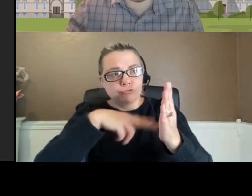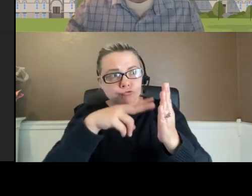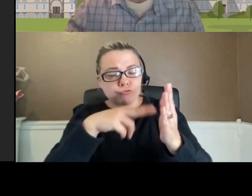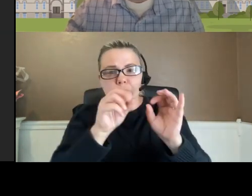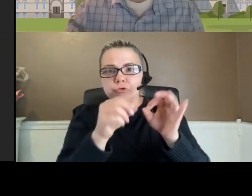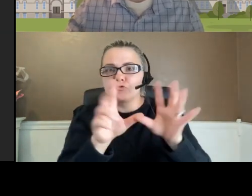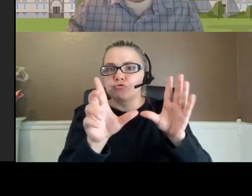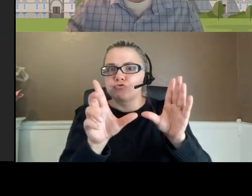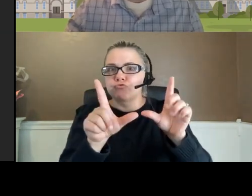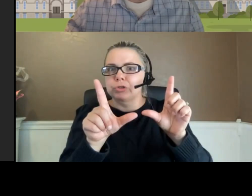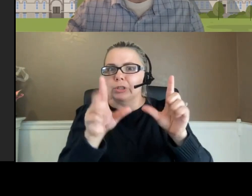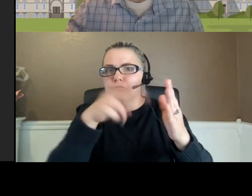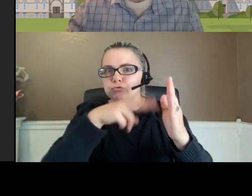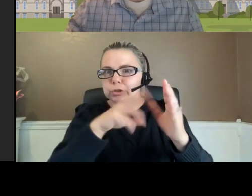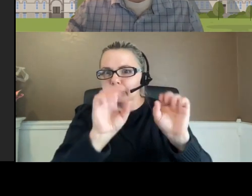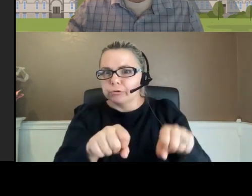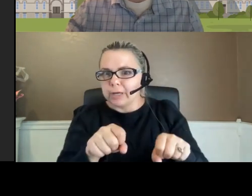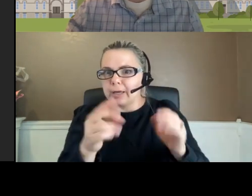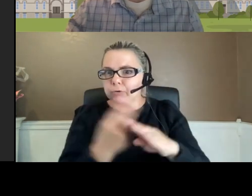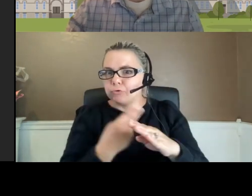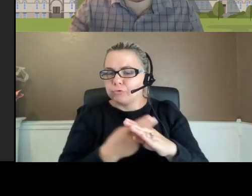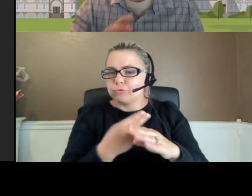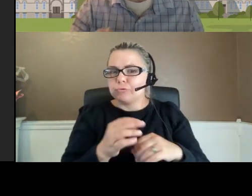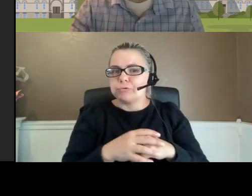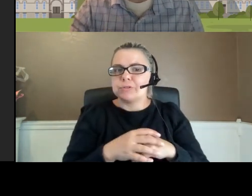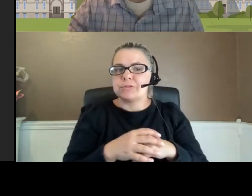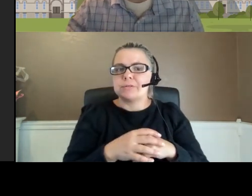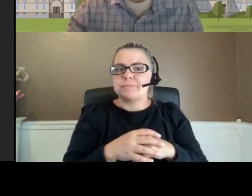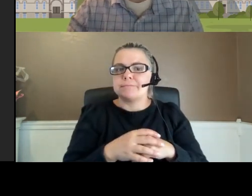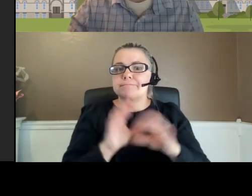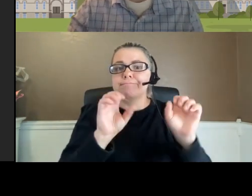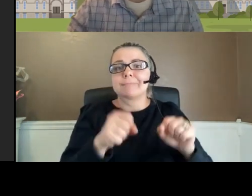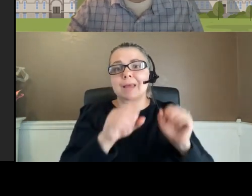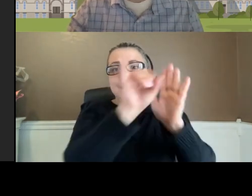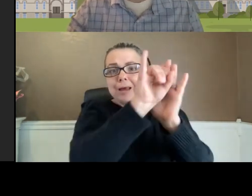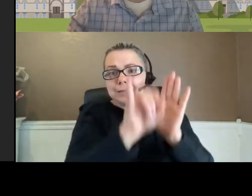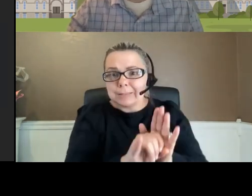the D key to navigate by regions or landmarks and see what the content is within those regions or